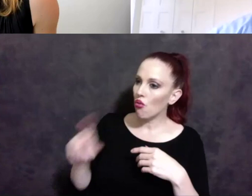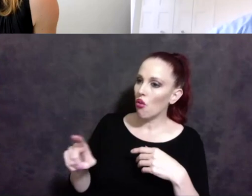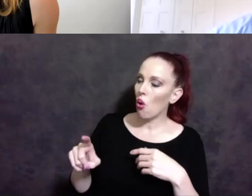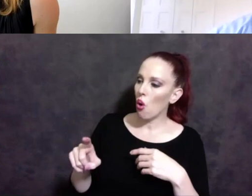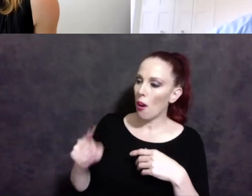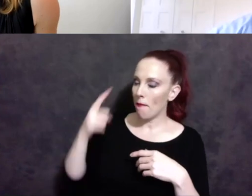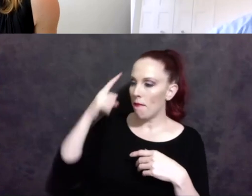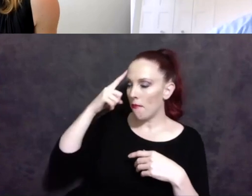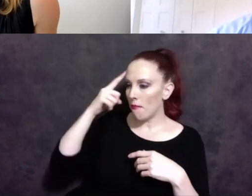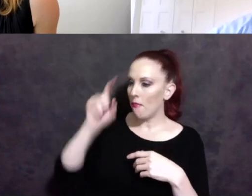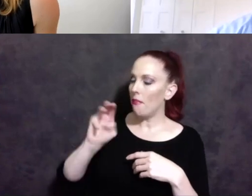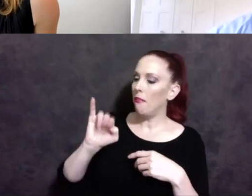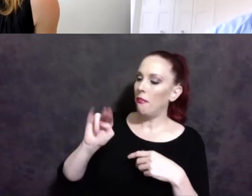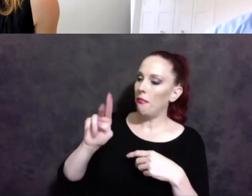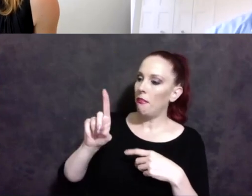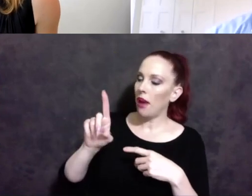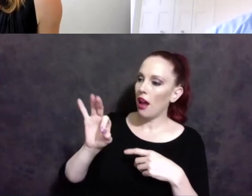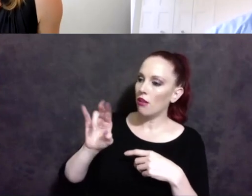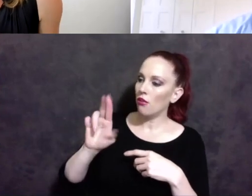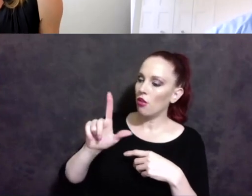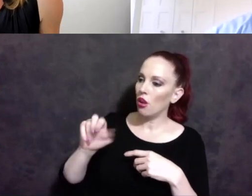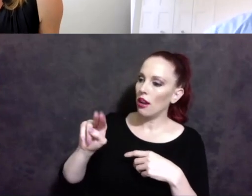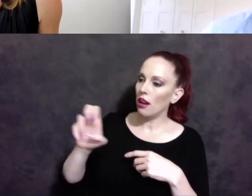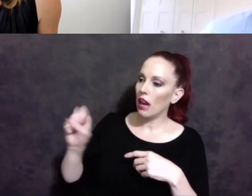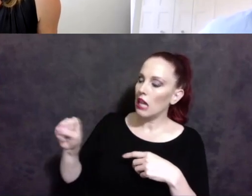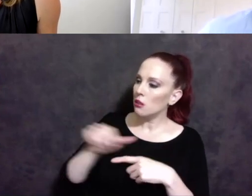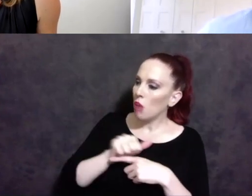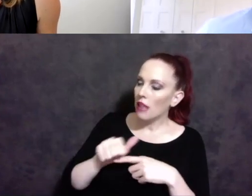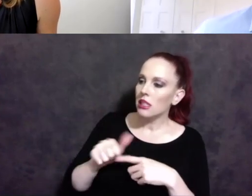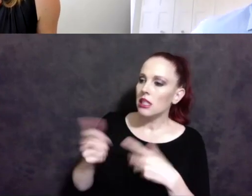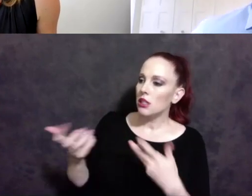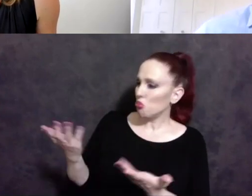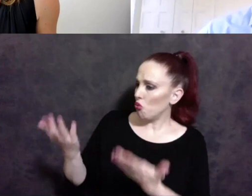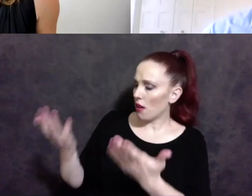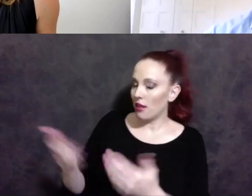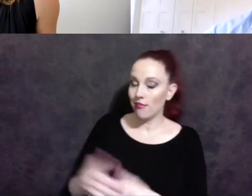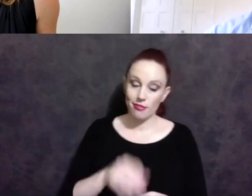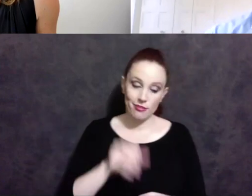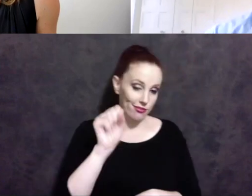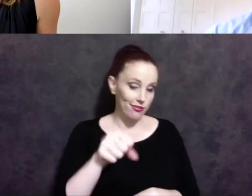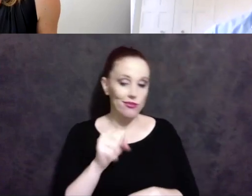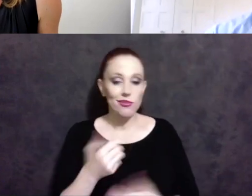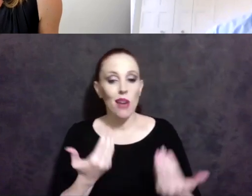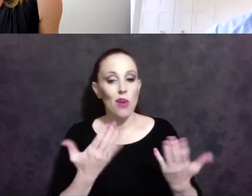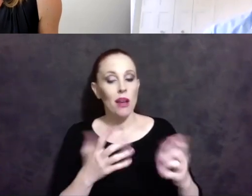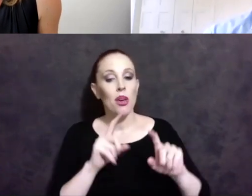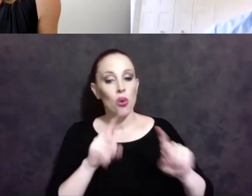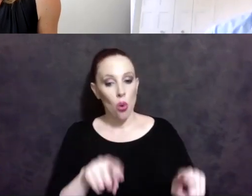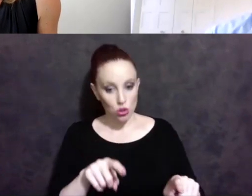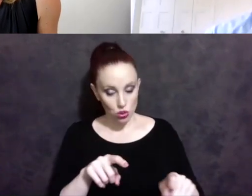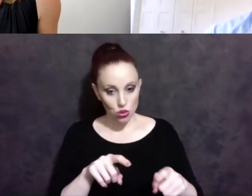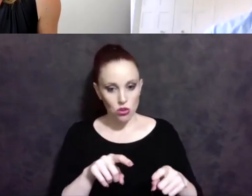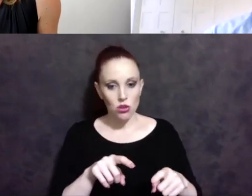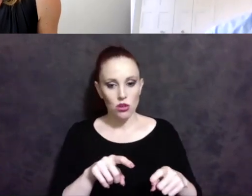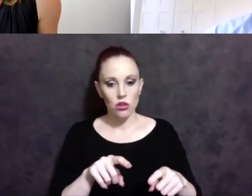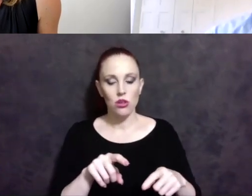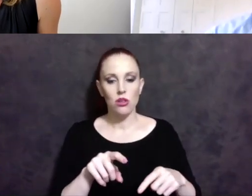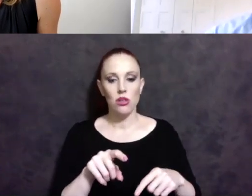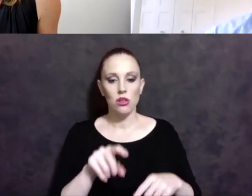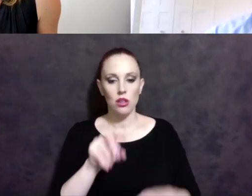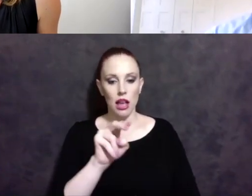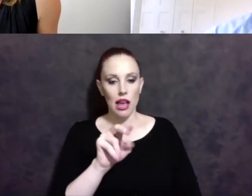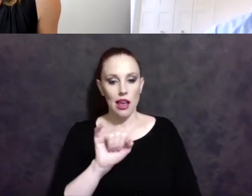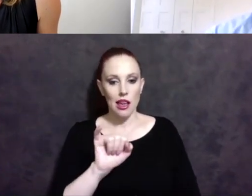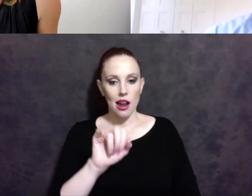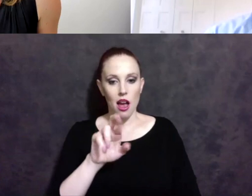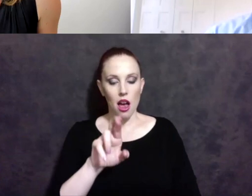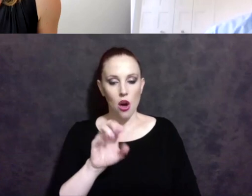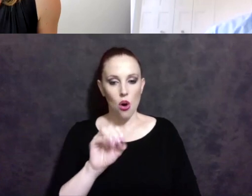practices. Anything you can recommend? Yeah, going to Niroga. A yoga studio in Berkeley